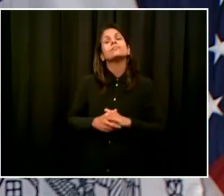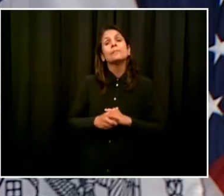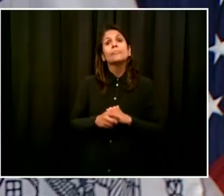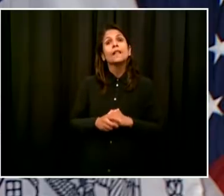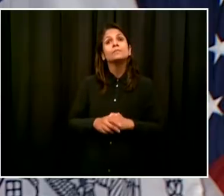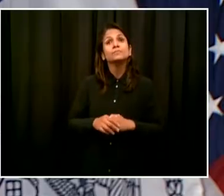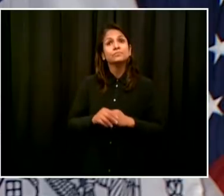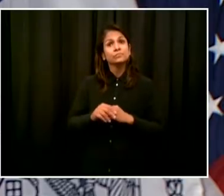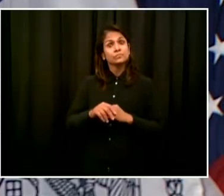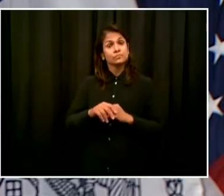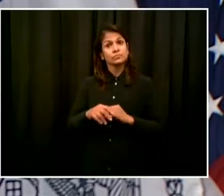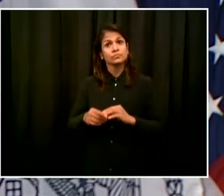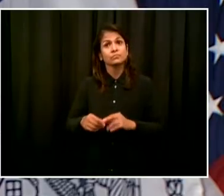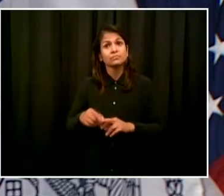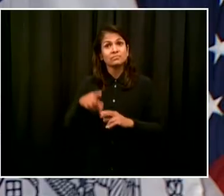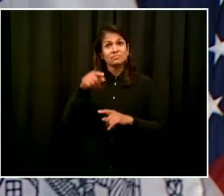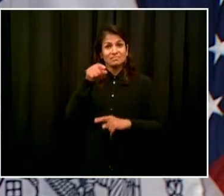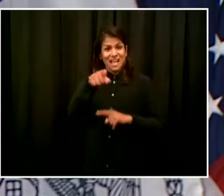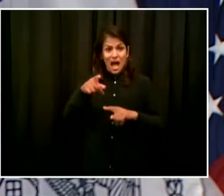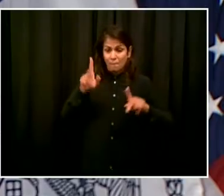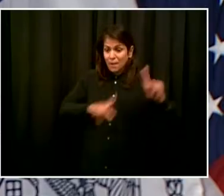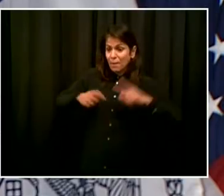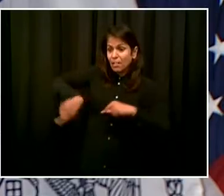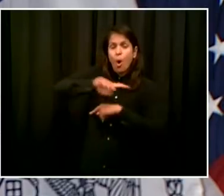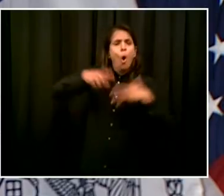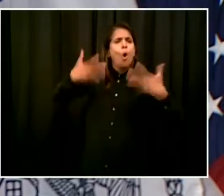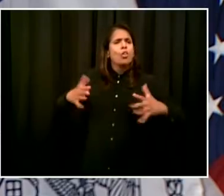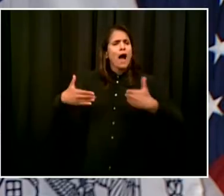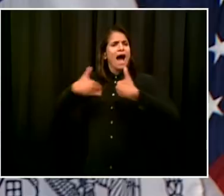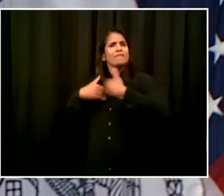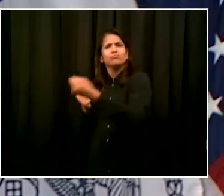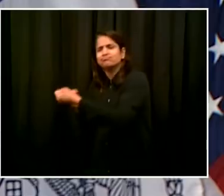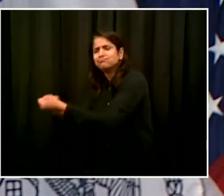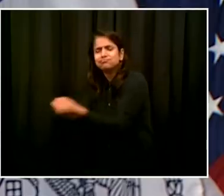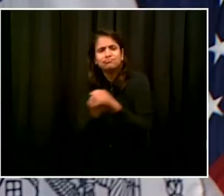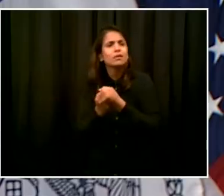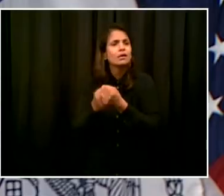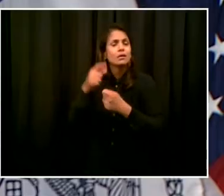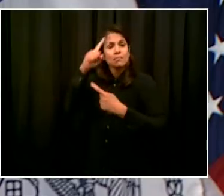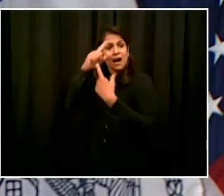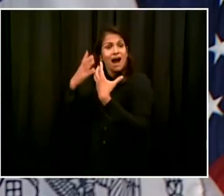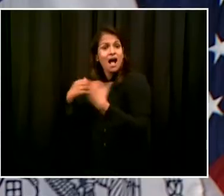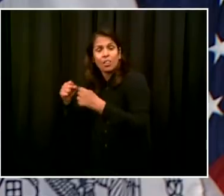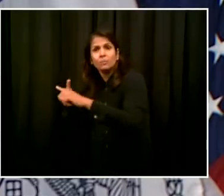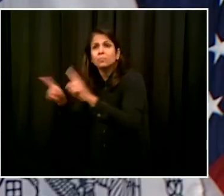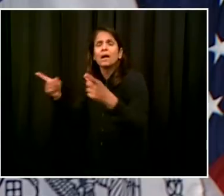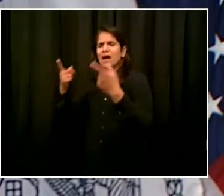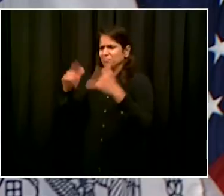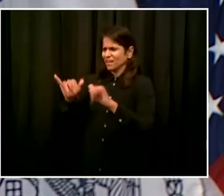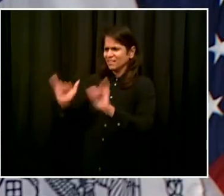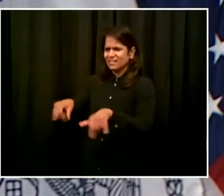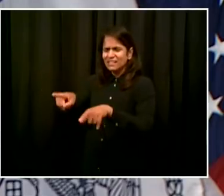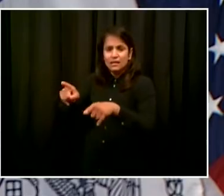PEOPLE NEVER END UP INVOLVED IN THE CRIMINAL JUSTI SCEYSM TE AND NEVER END UP NVIOLVED IN INCARCERATION.